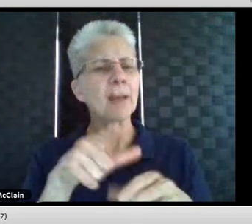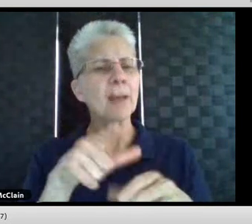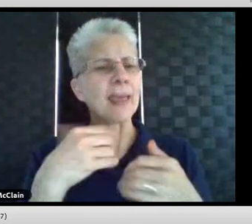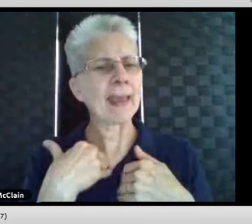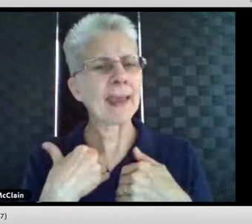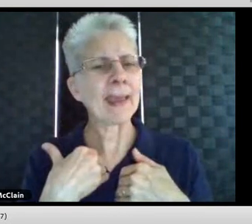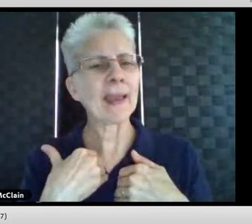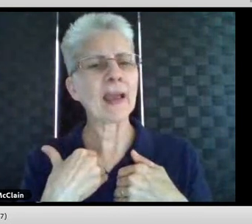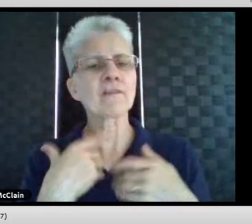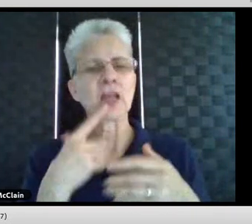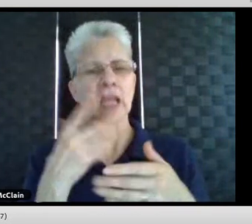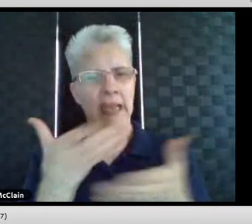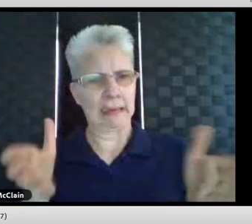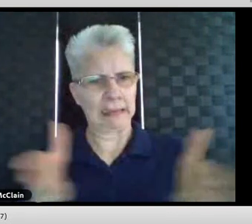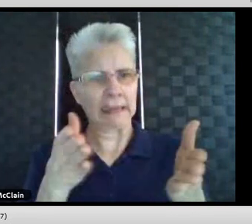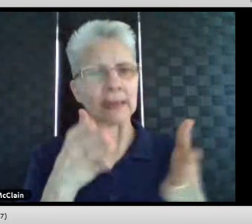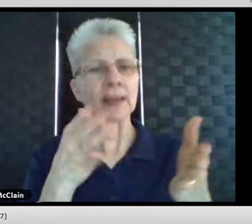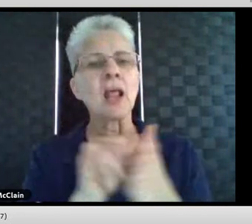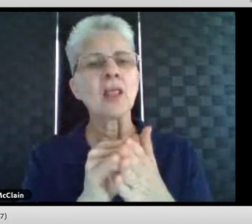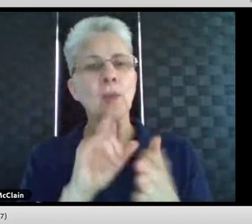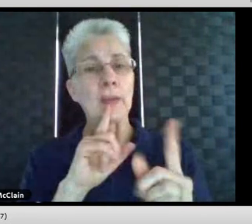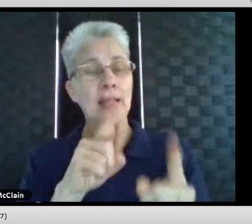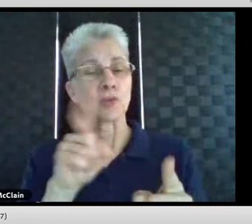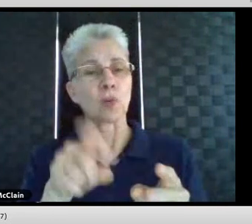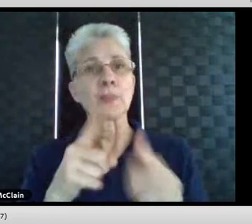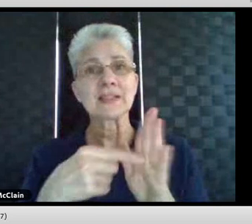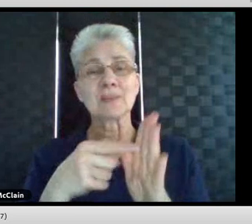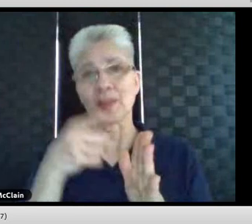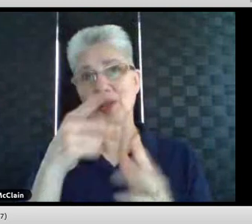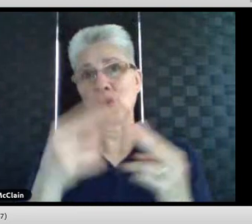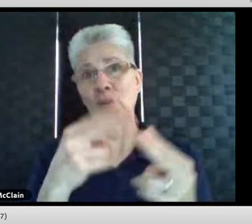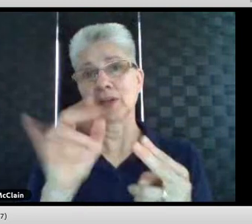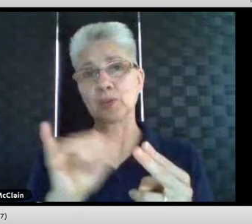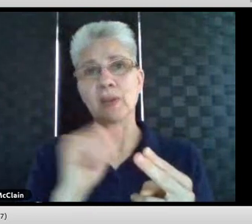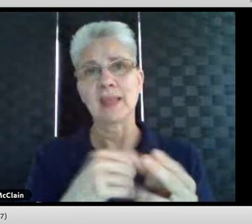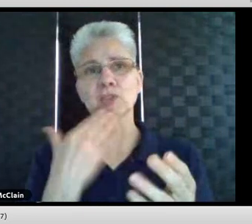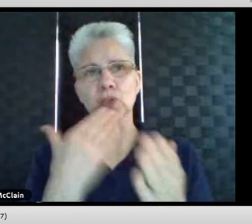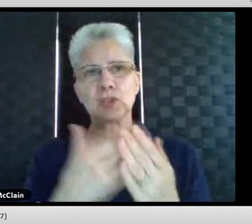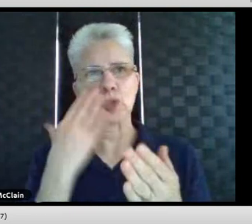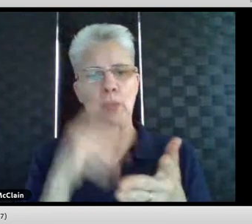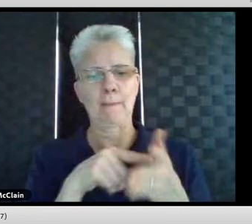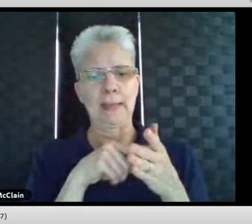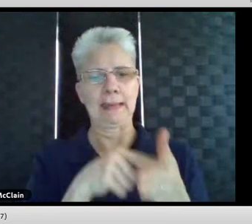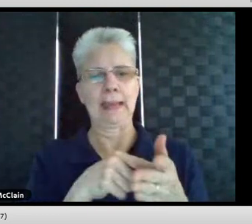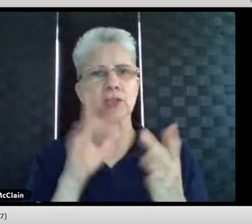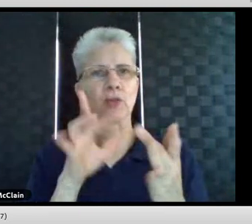You want to reassure them that you can get to their question, but sometimes they're in a hurry, and that's good to know up front, so they just don't disconnect out of the chat.